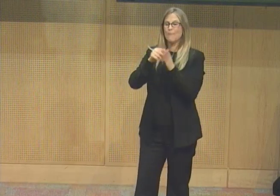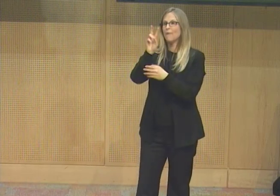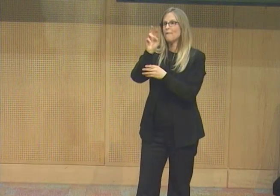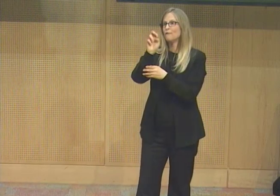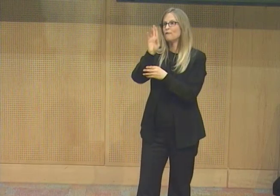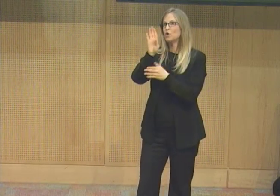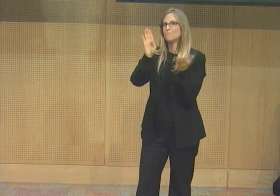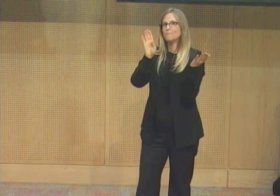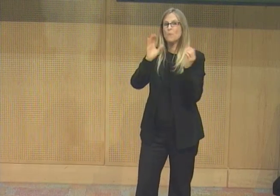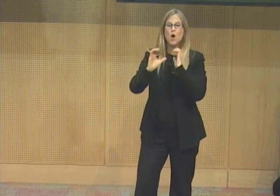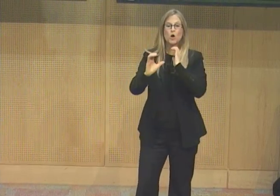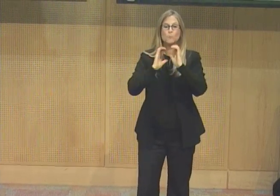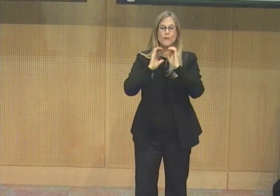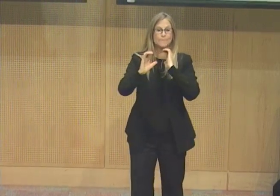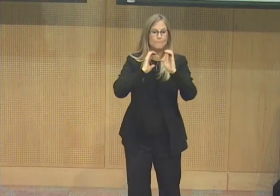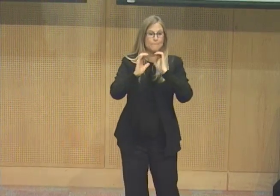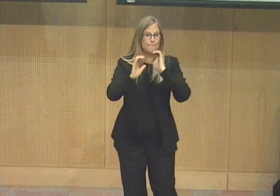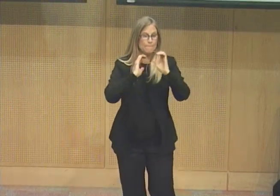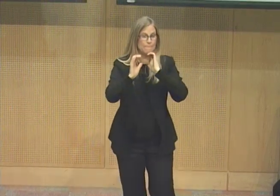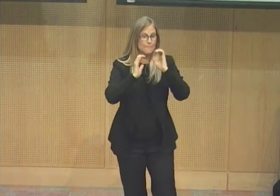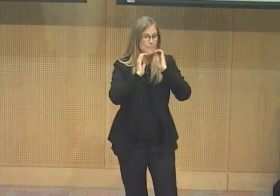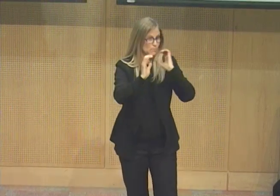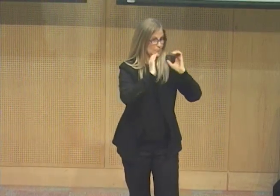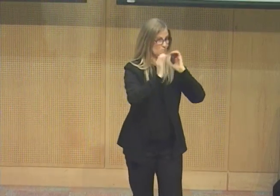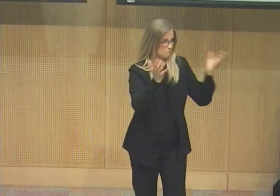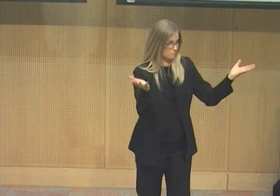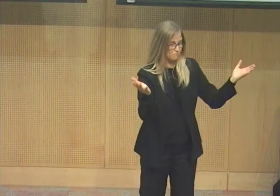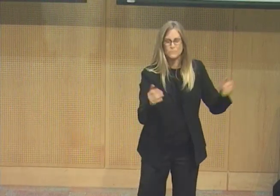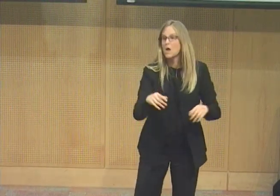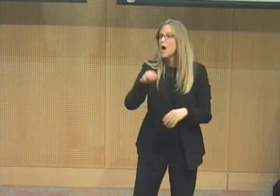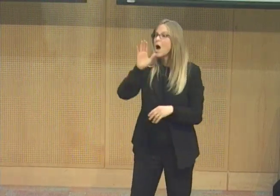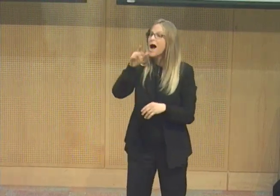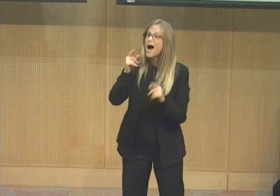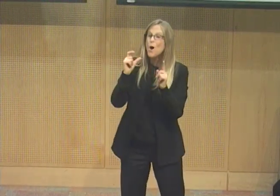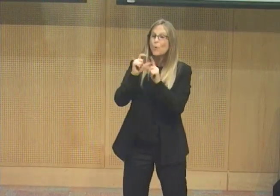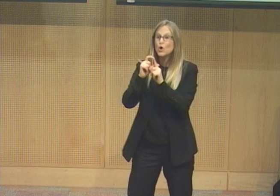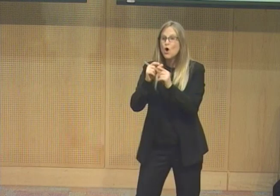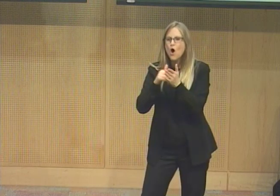with a particular verb. So, for example, if you talk about communication,